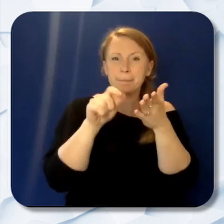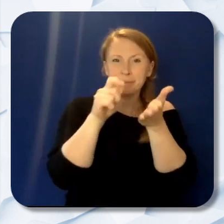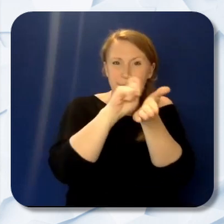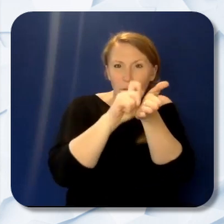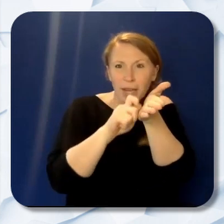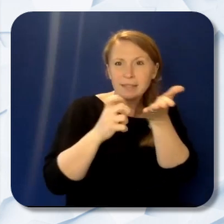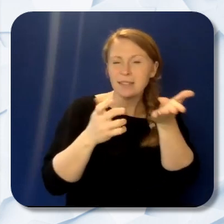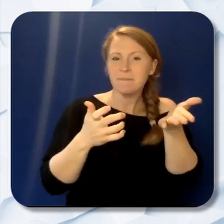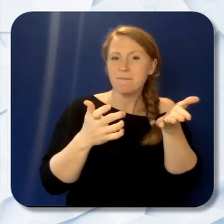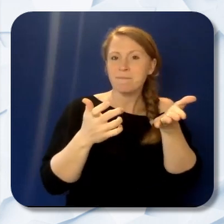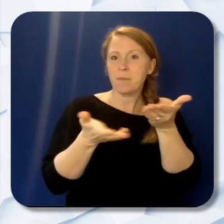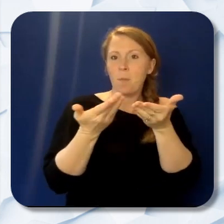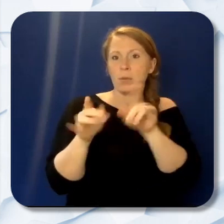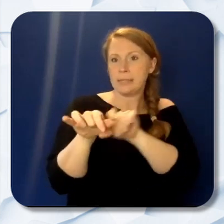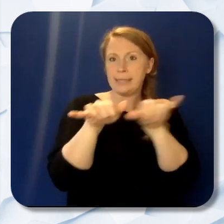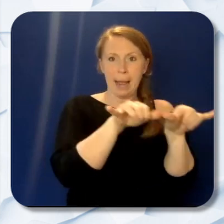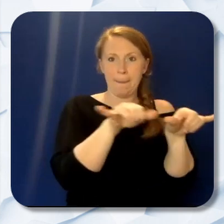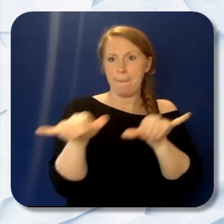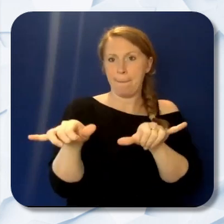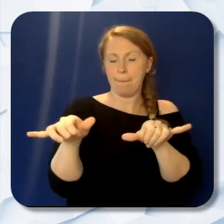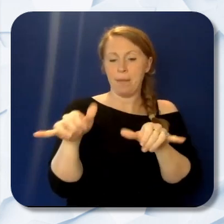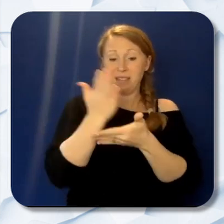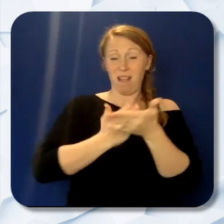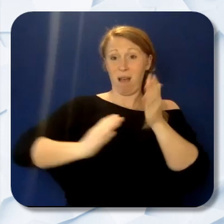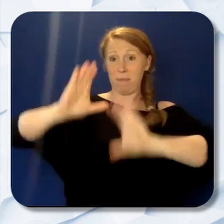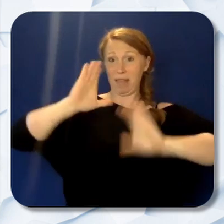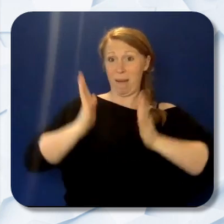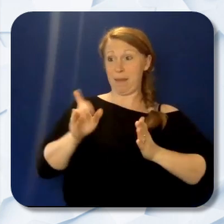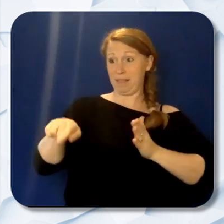We have chemists in our lab who have been doing this for twenty years, and they often can't